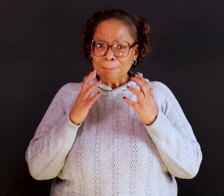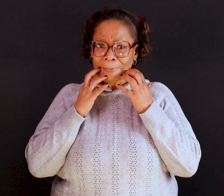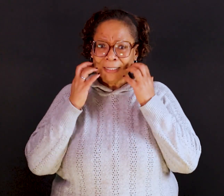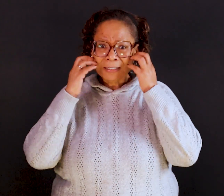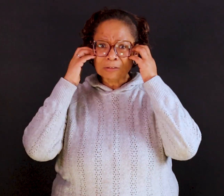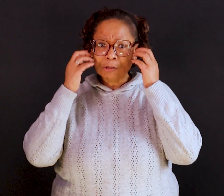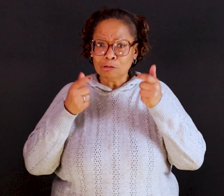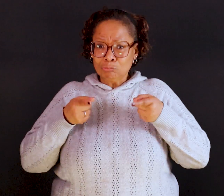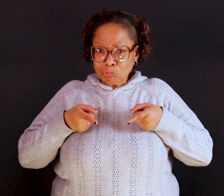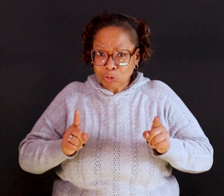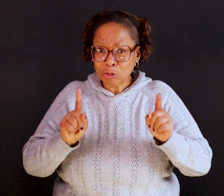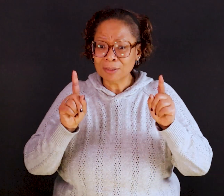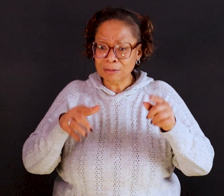Measles during pregnancy